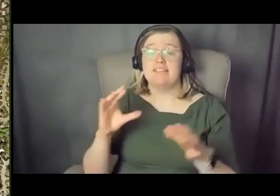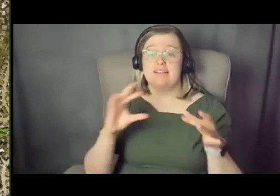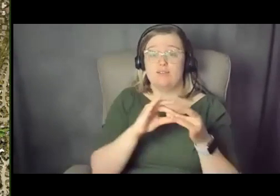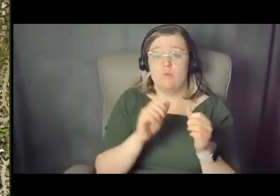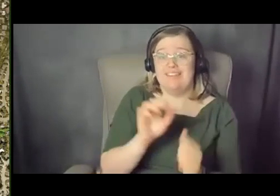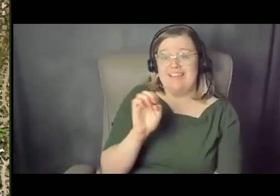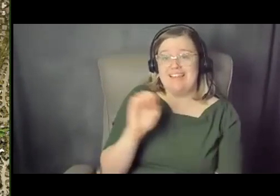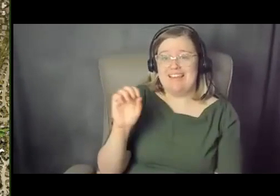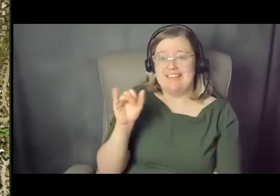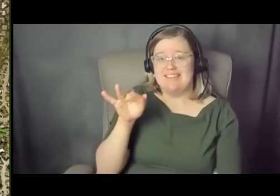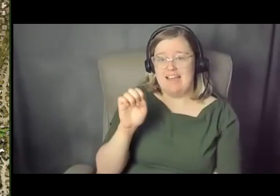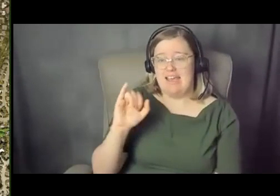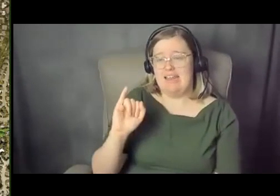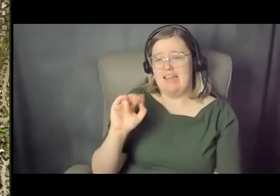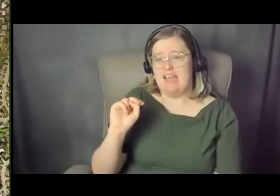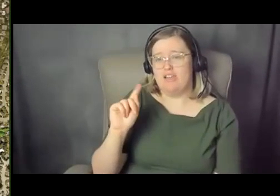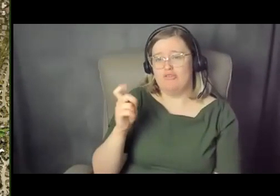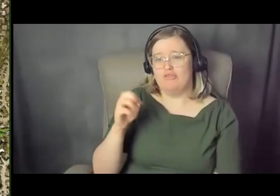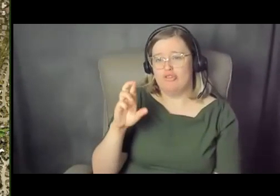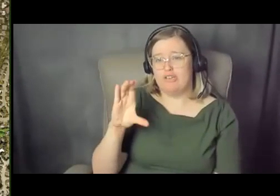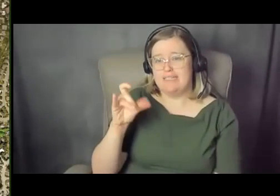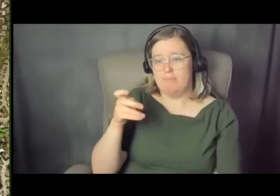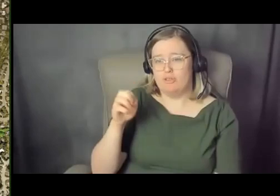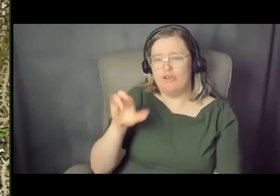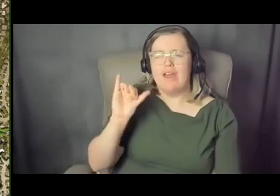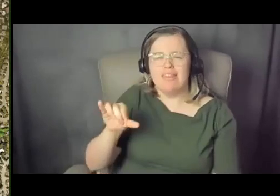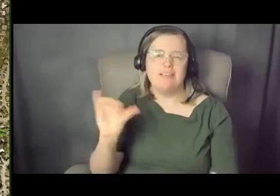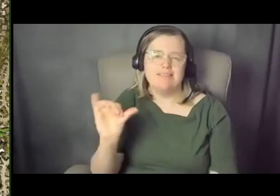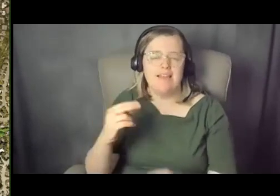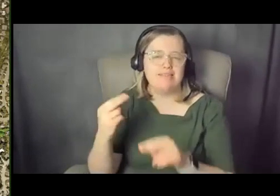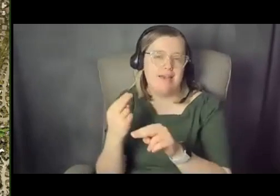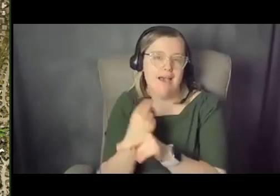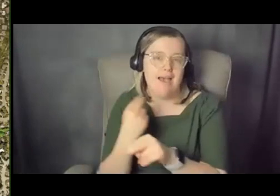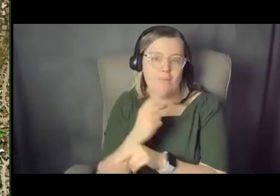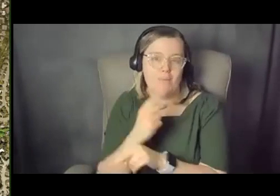Which is like the highway that carries the wastewater to south plant and Renton.